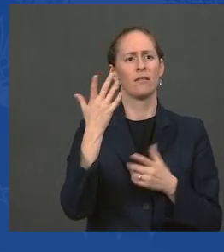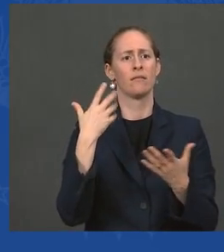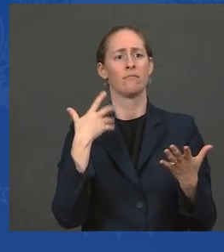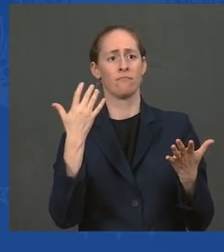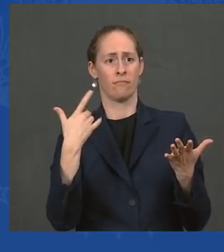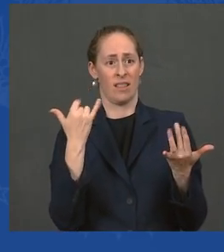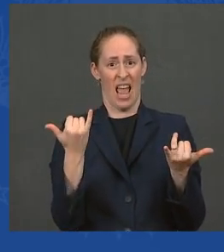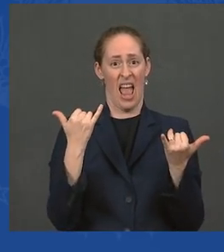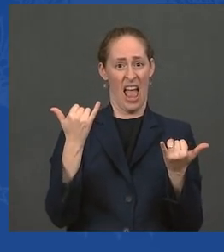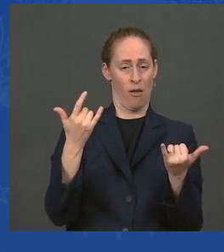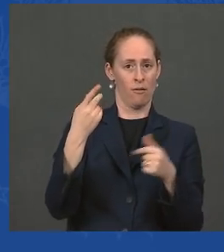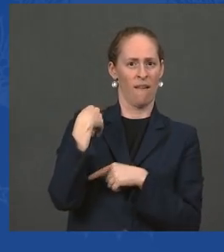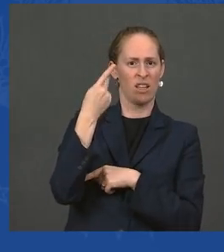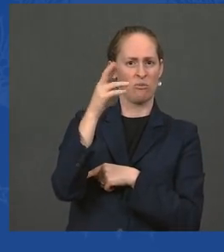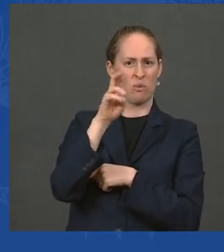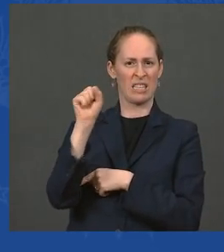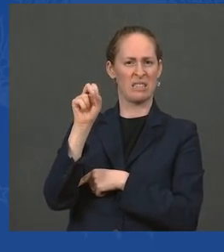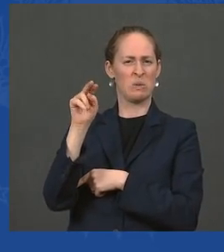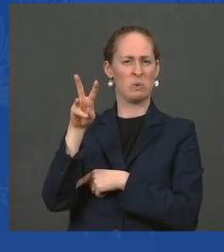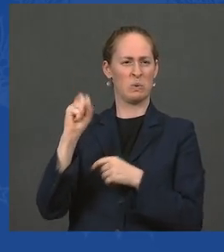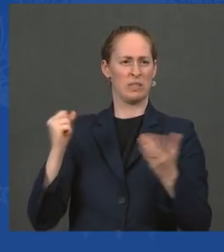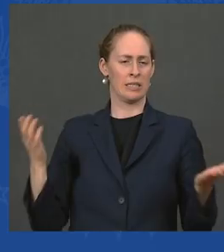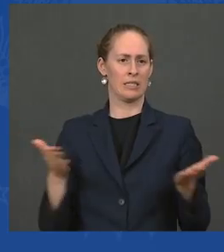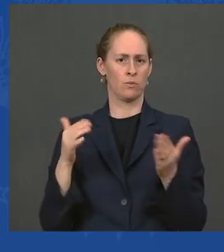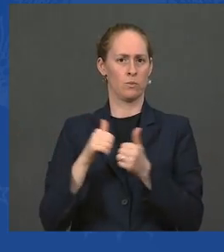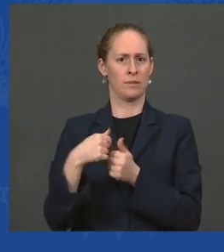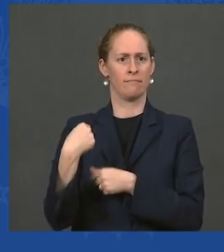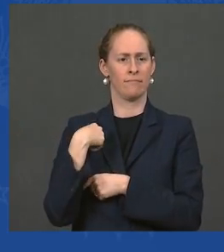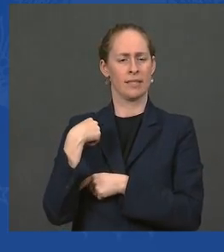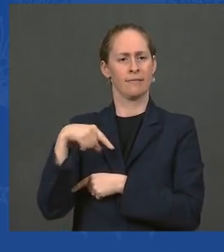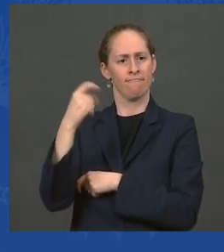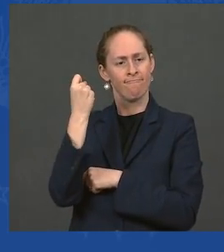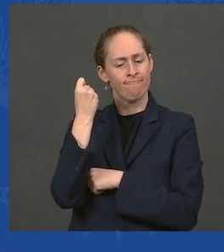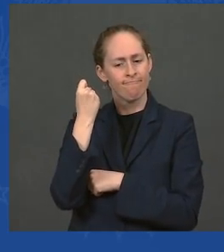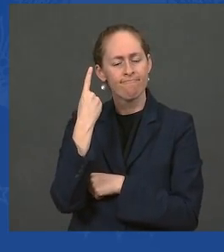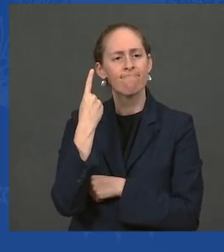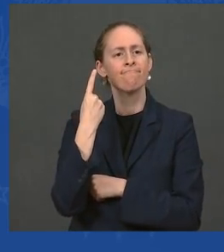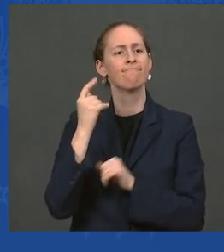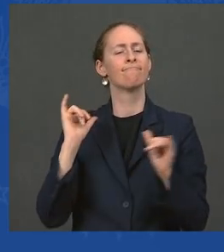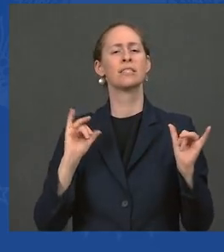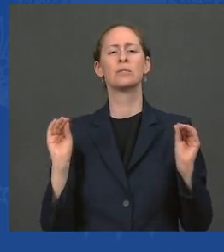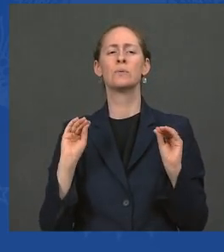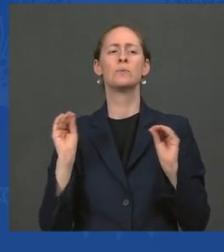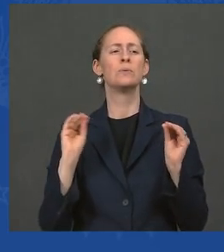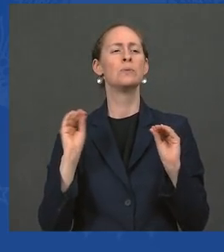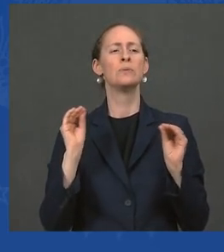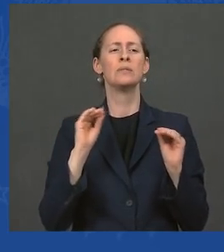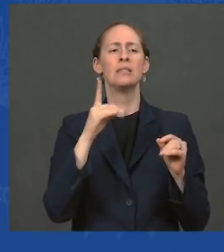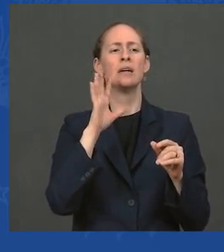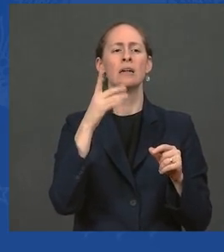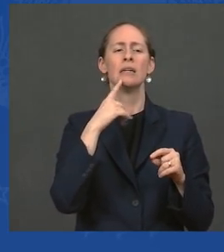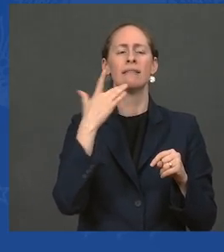and they have understandably believed that there's no possibility of my getting this done. This had been declared "dead on arrival"